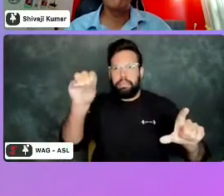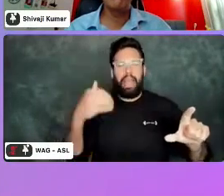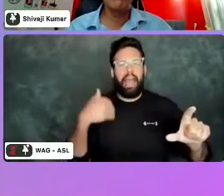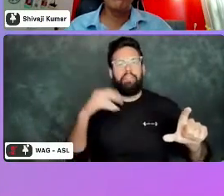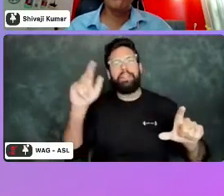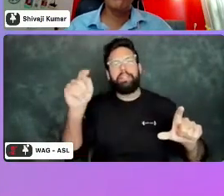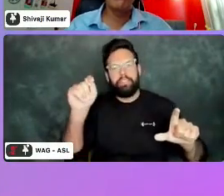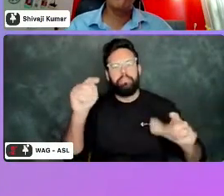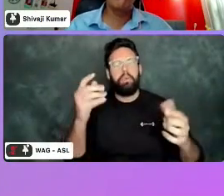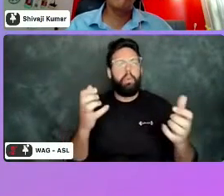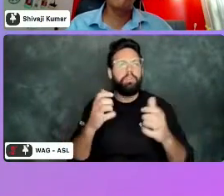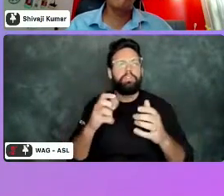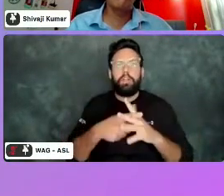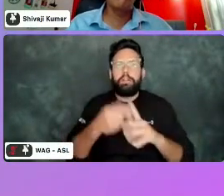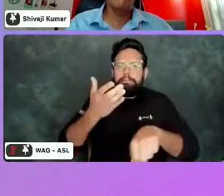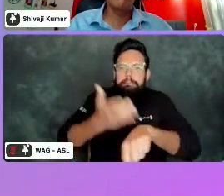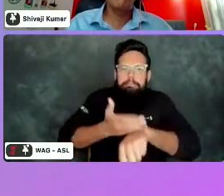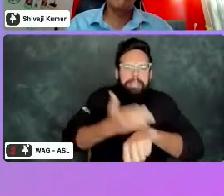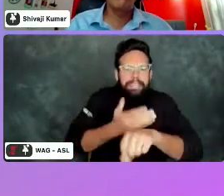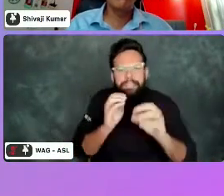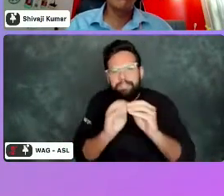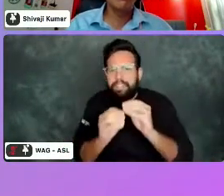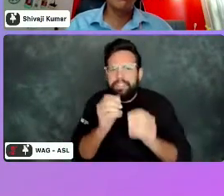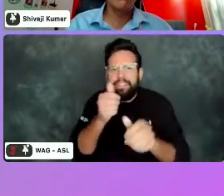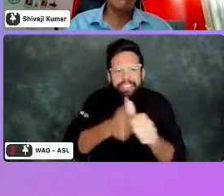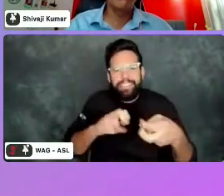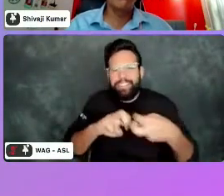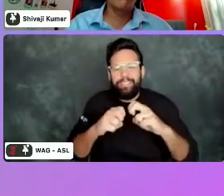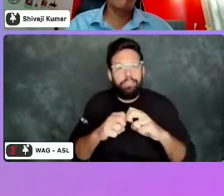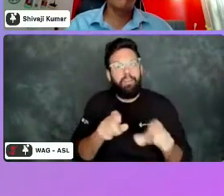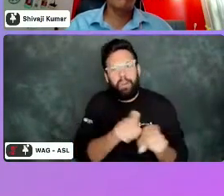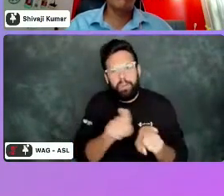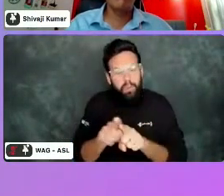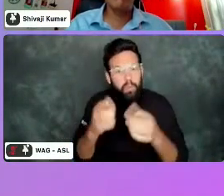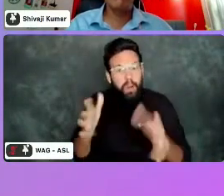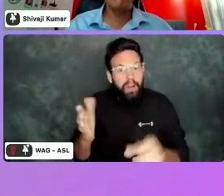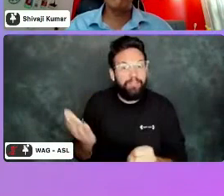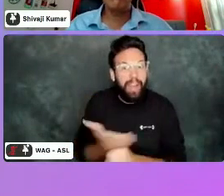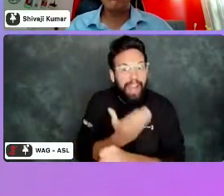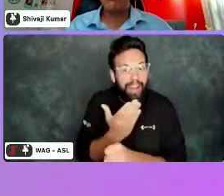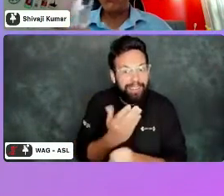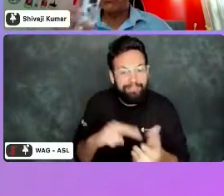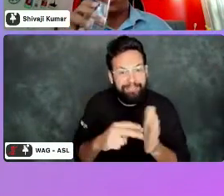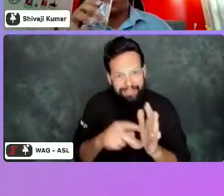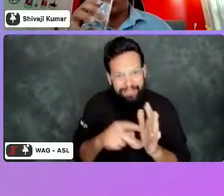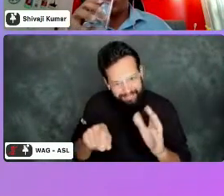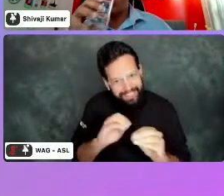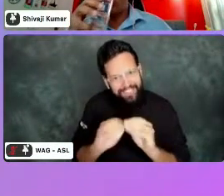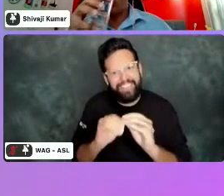to make Shivaji happy, and I don't wanna get fired, so I'm gonna fix these real quick. All right, so let's take it from the top.